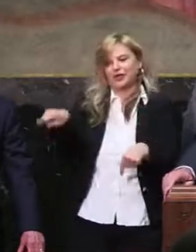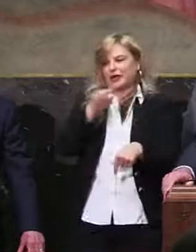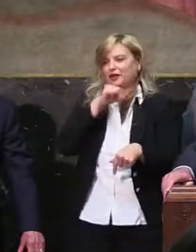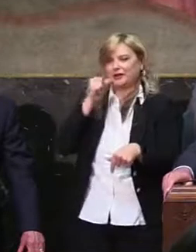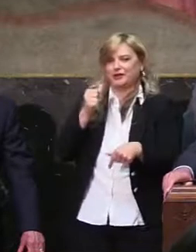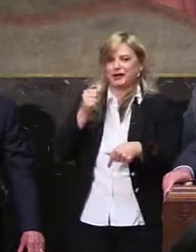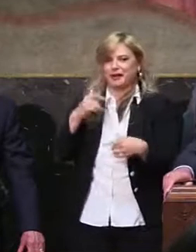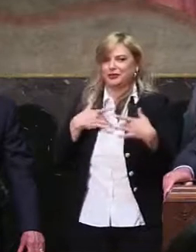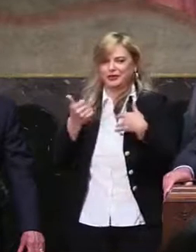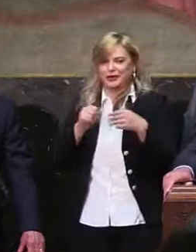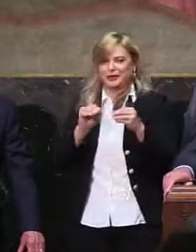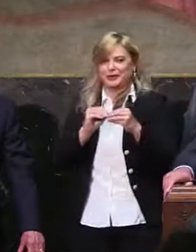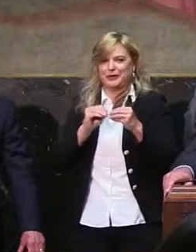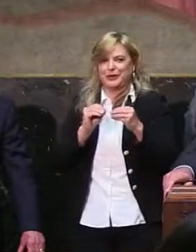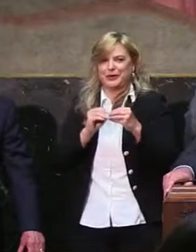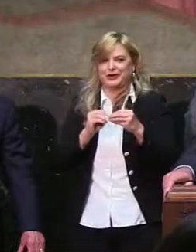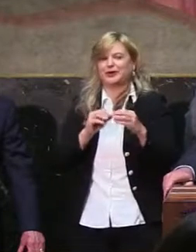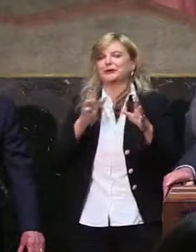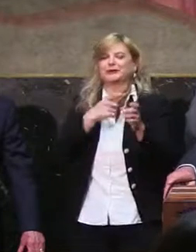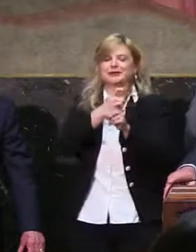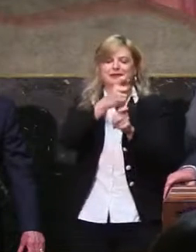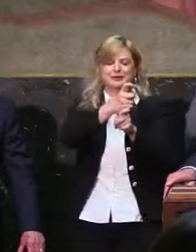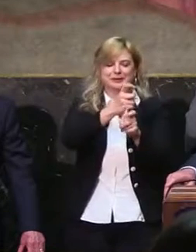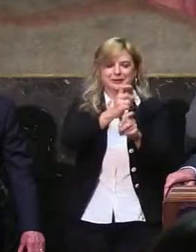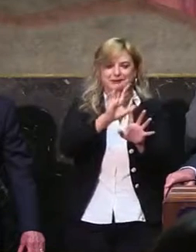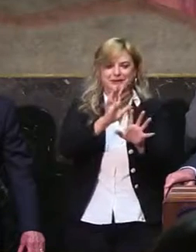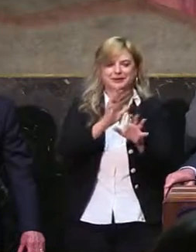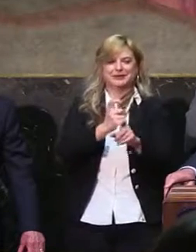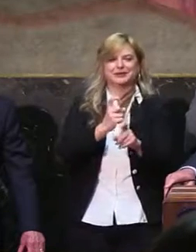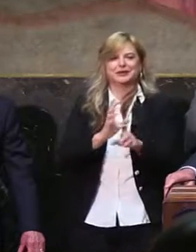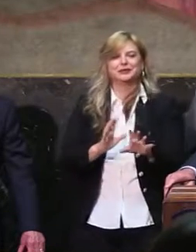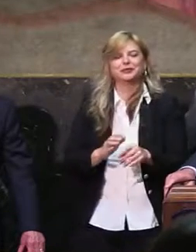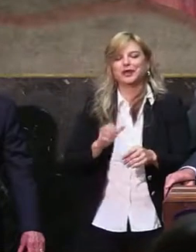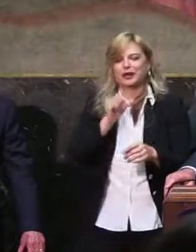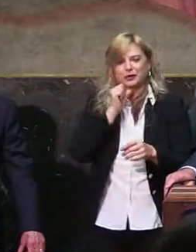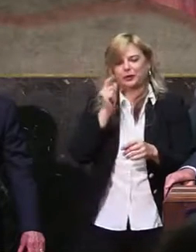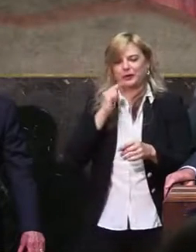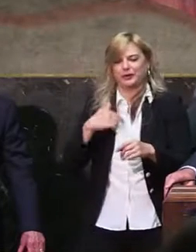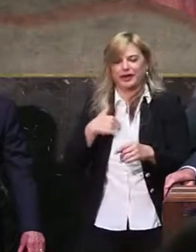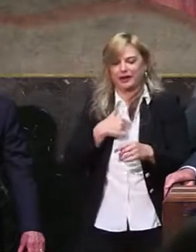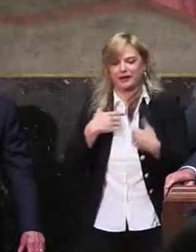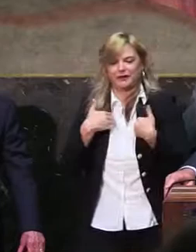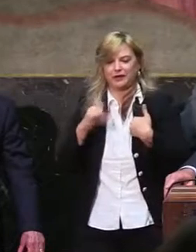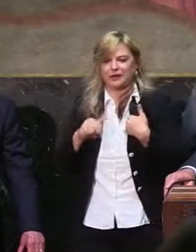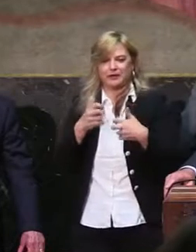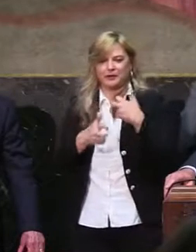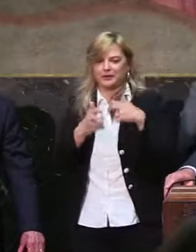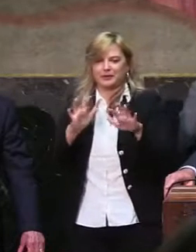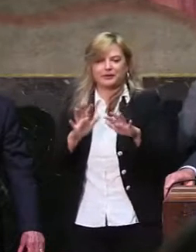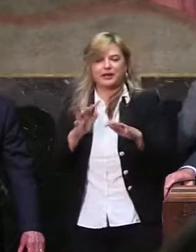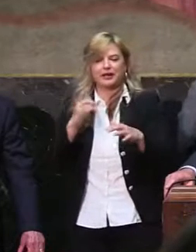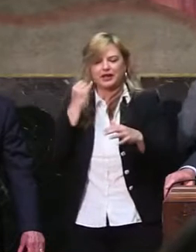I really don't think we had that problem and we'll take another look at it but if we were trying to do this with one omnibus